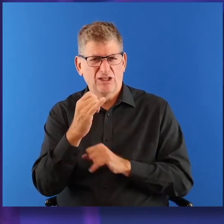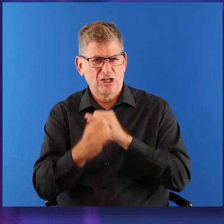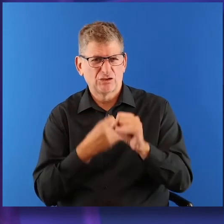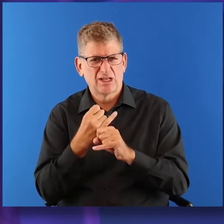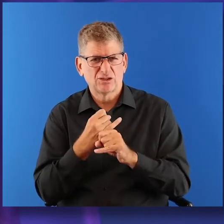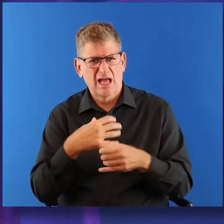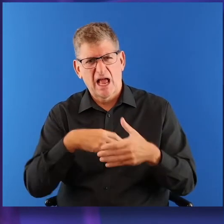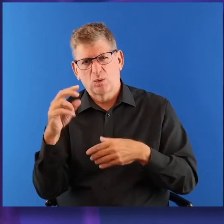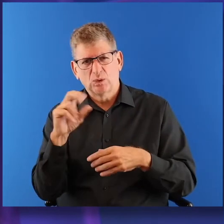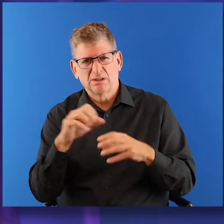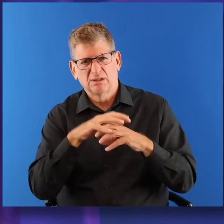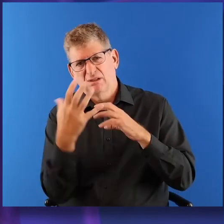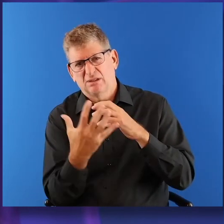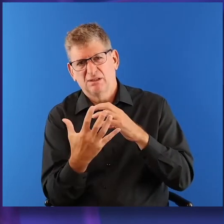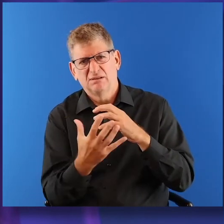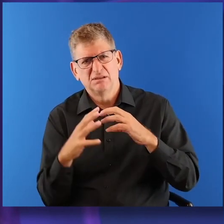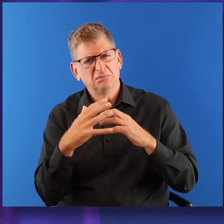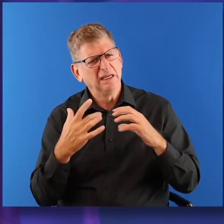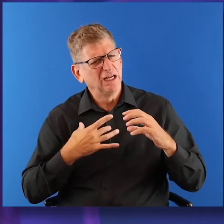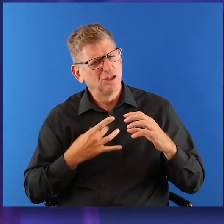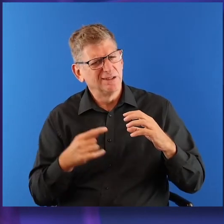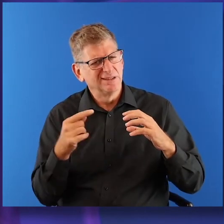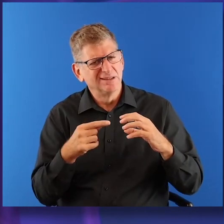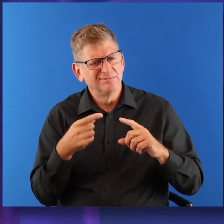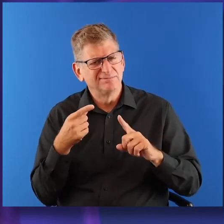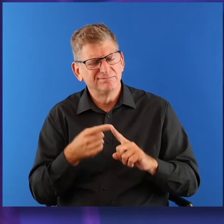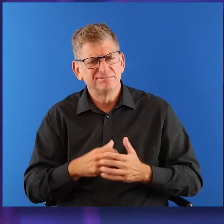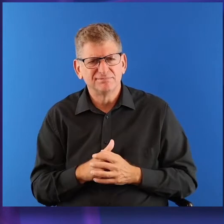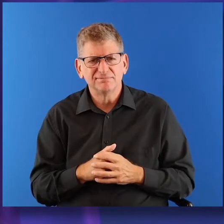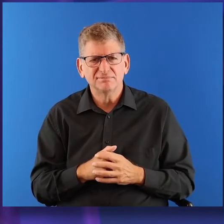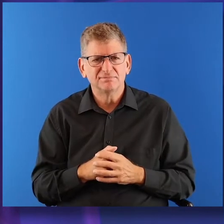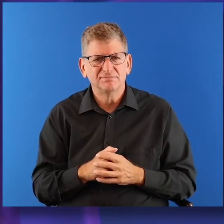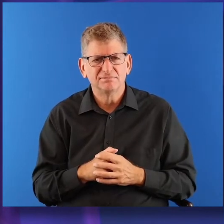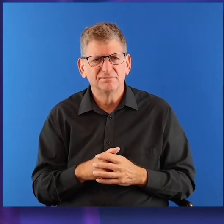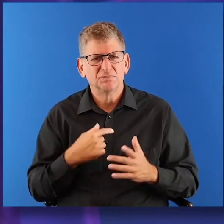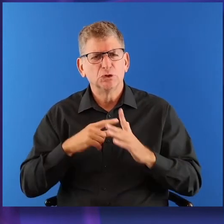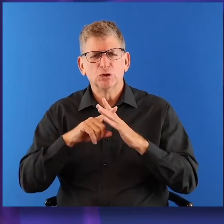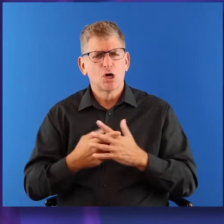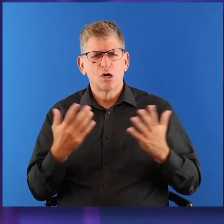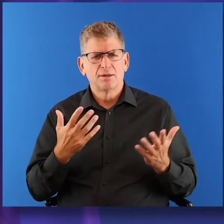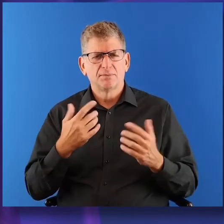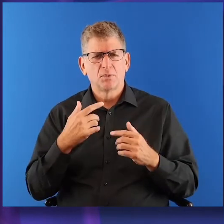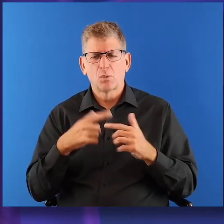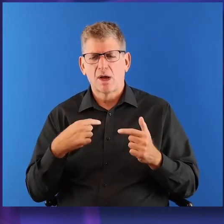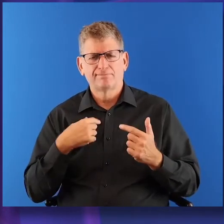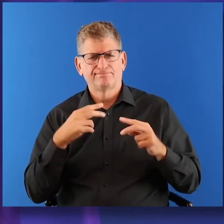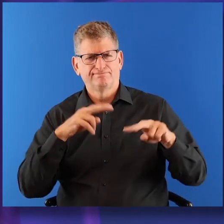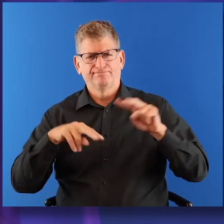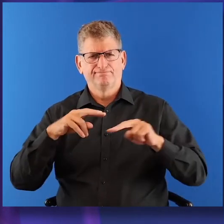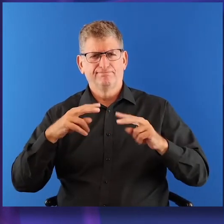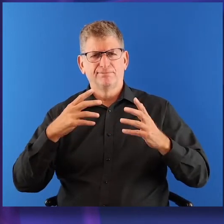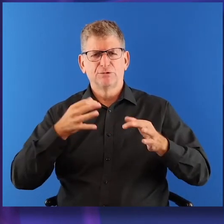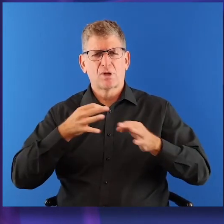the United States is an interesting side note. We started actually as what we would